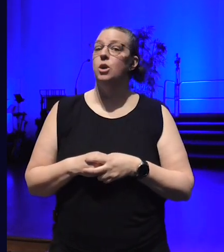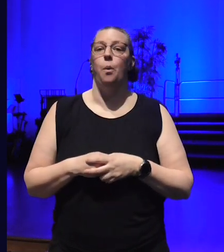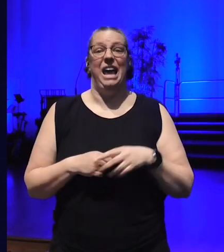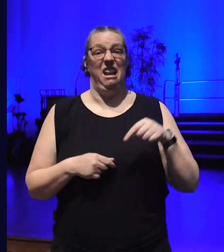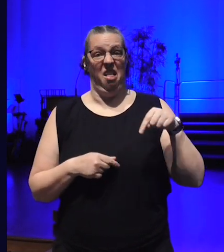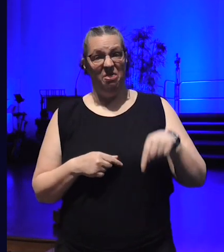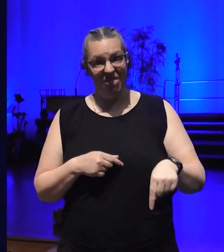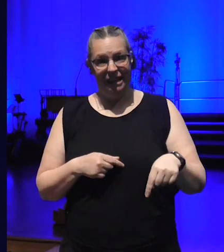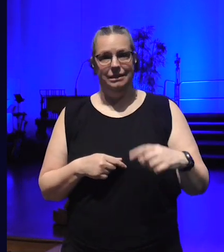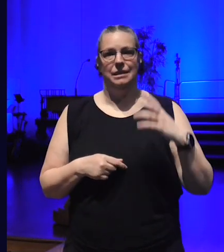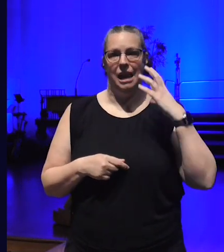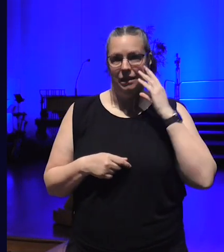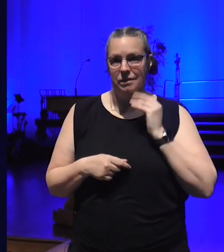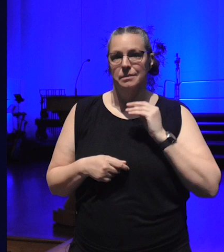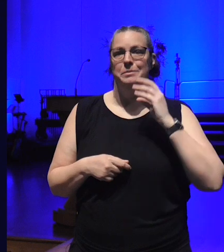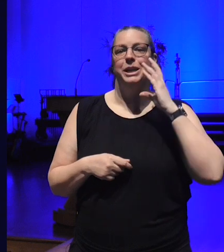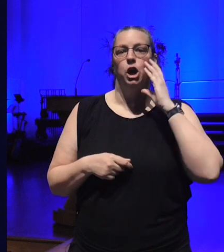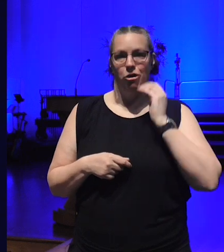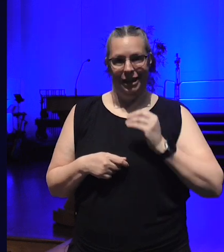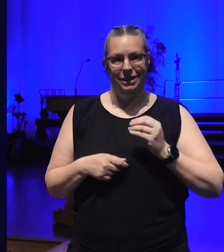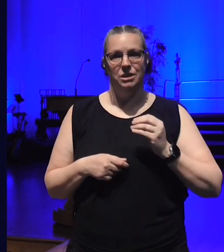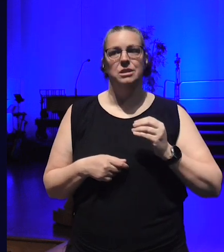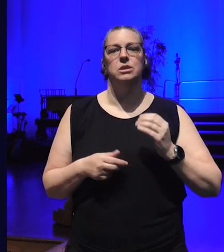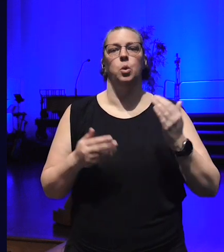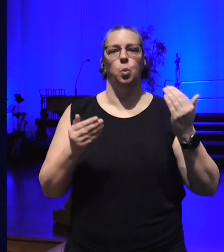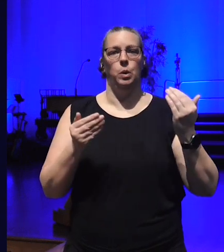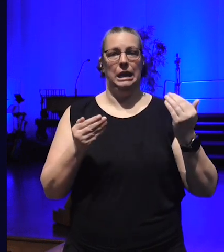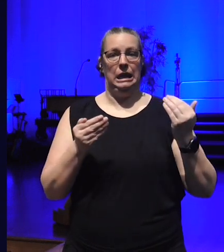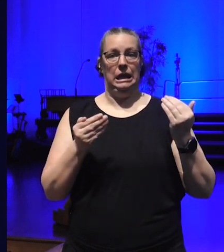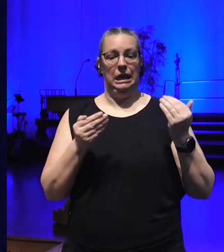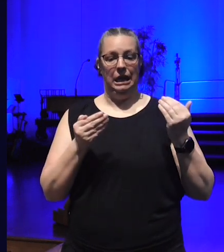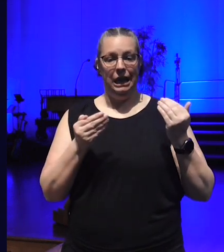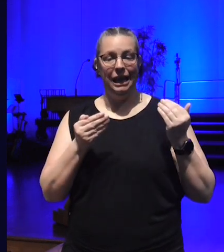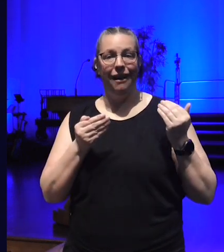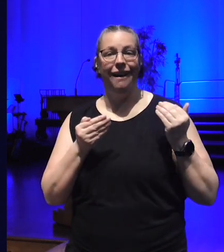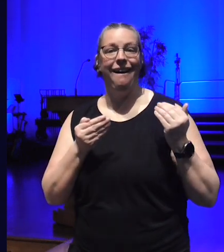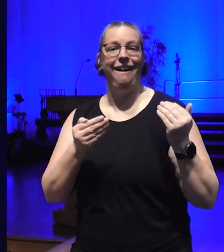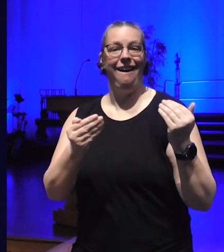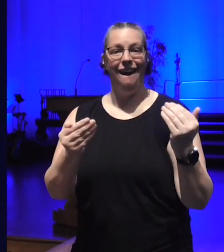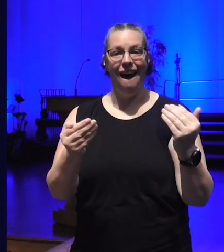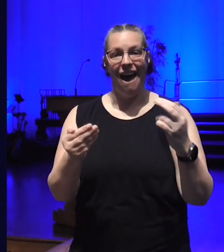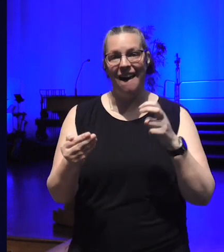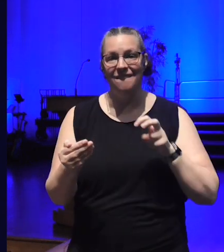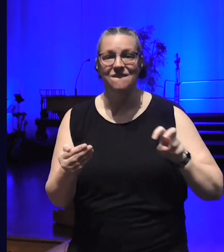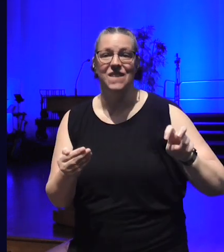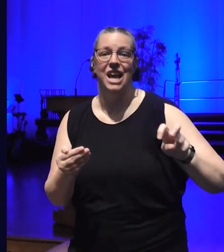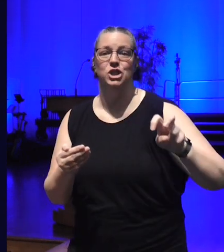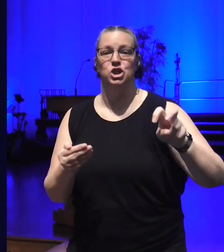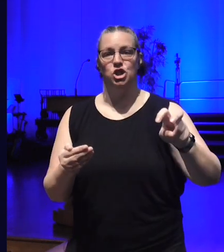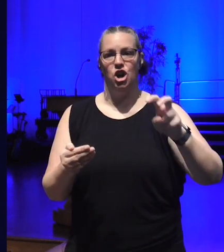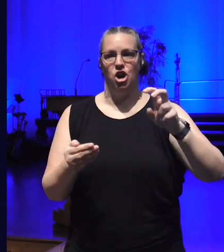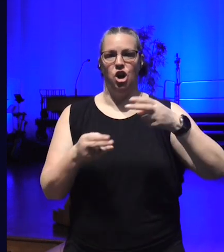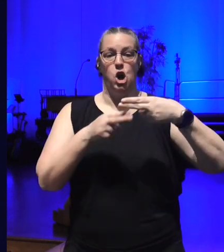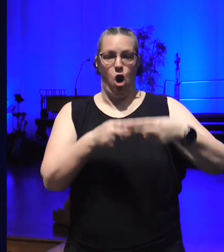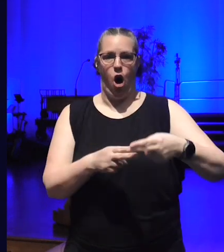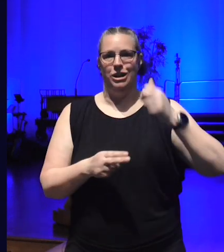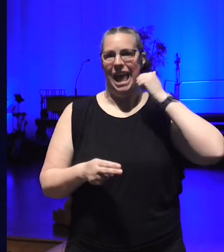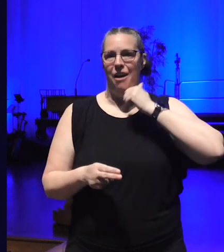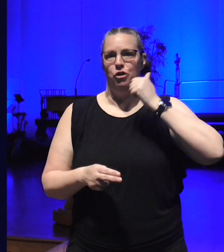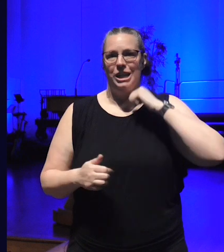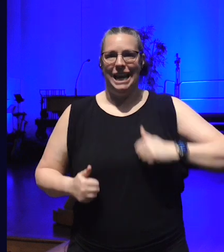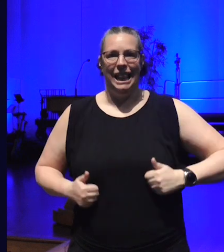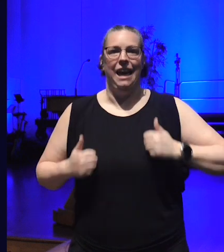this experience we set forth in that Adventure called our everyday life with a willingness not